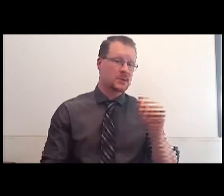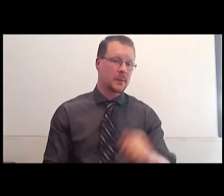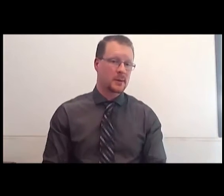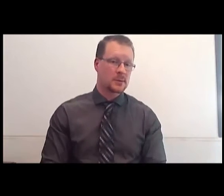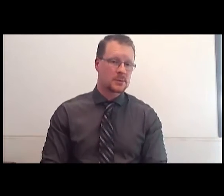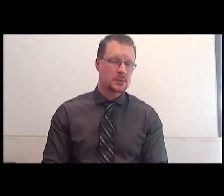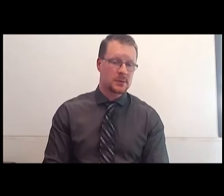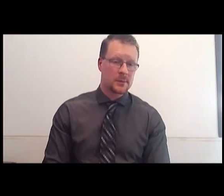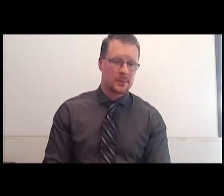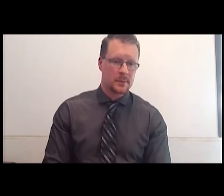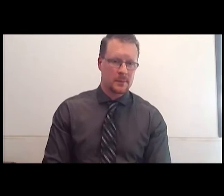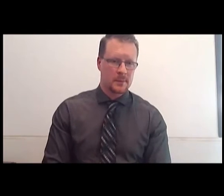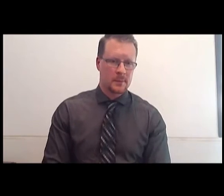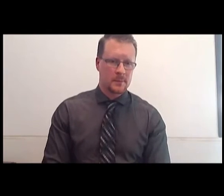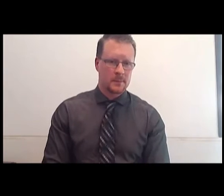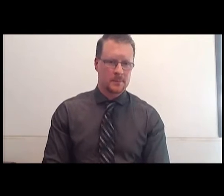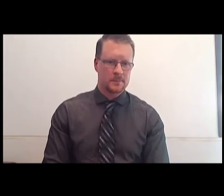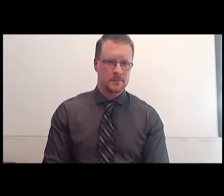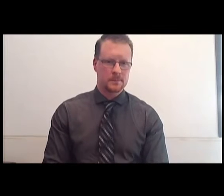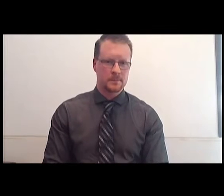for participants and professionals.